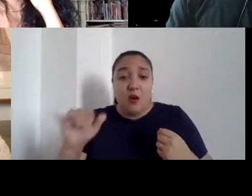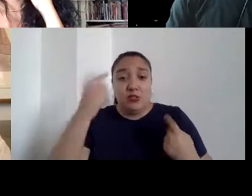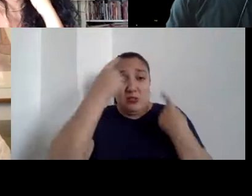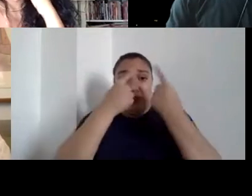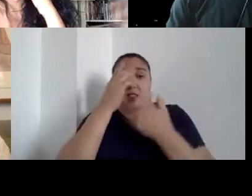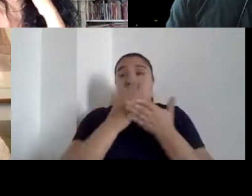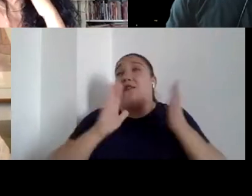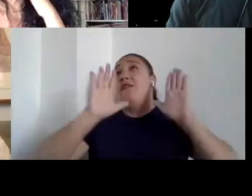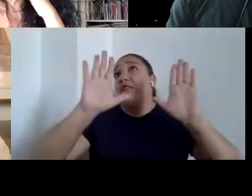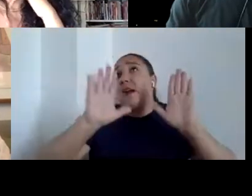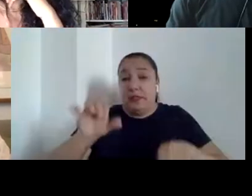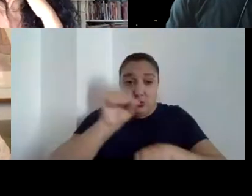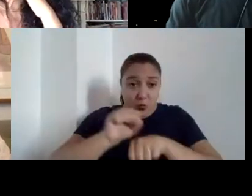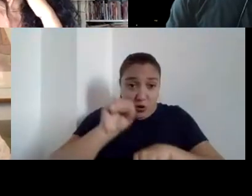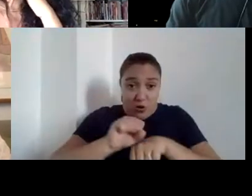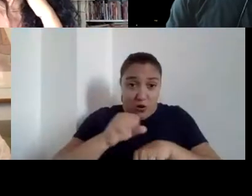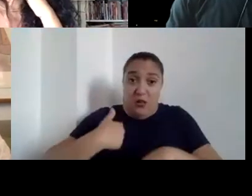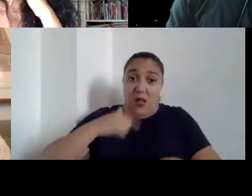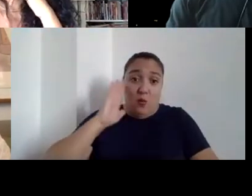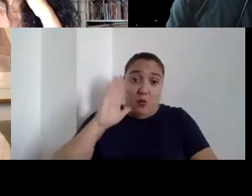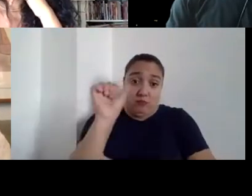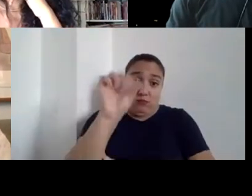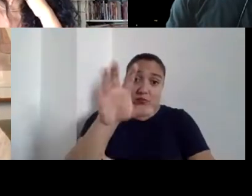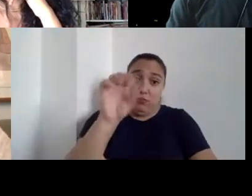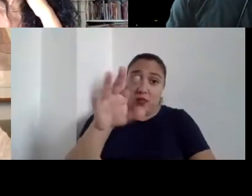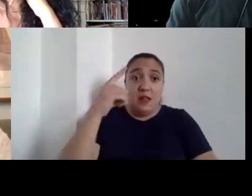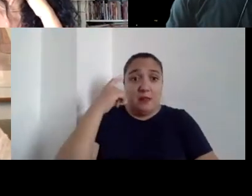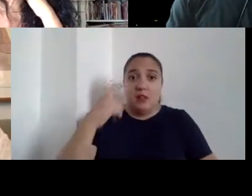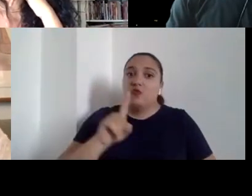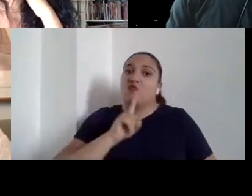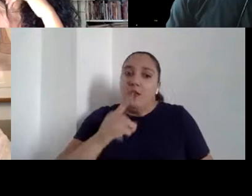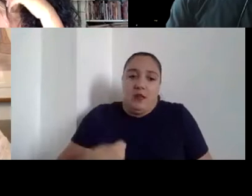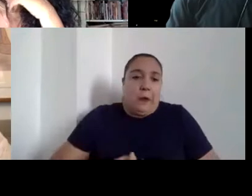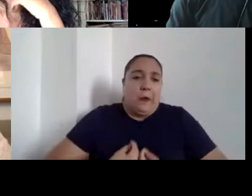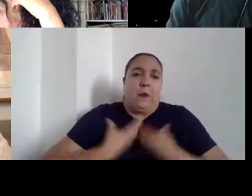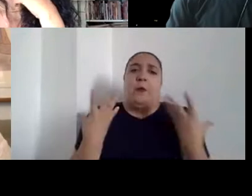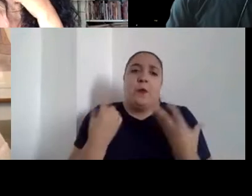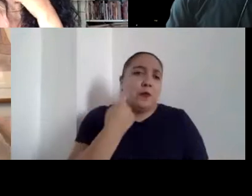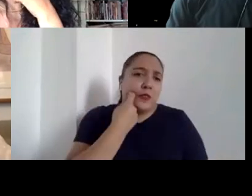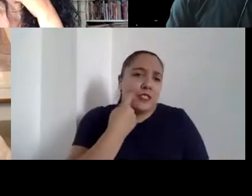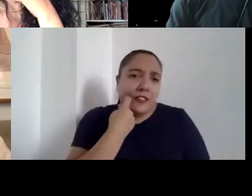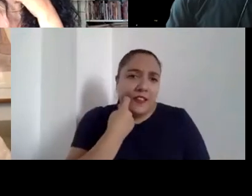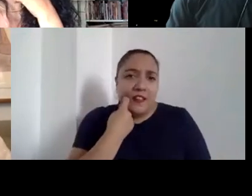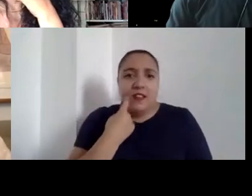that I will name drop just because it has been very inspiring to me of late, Nigel Witson working